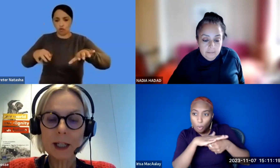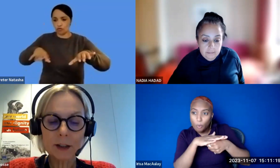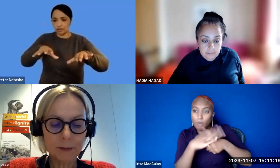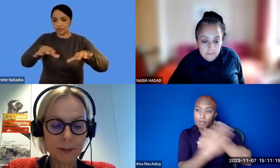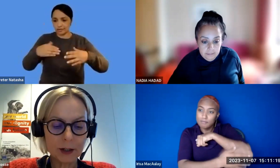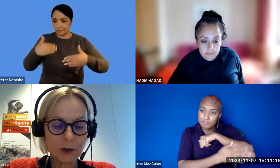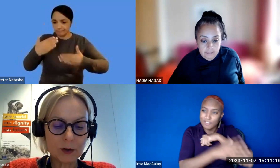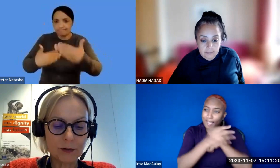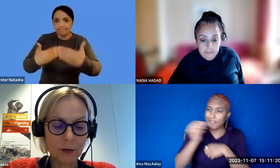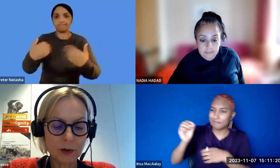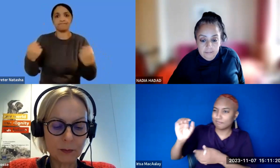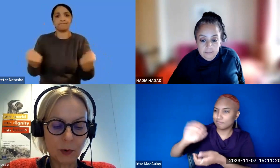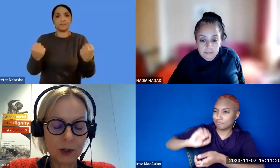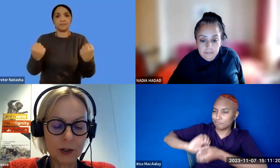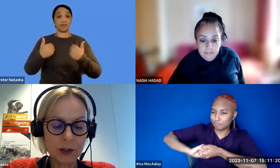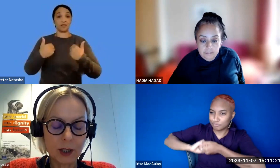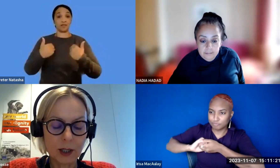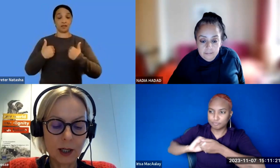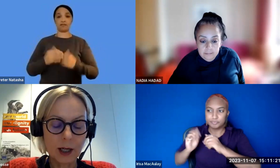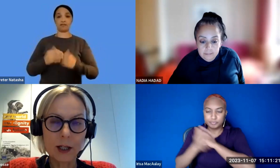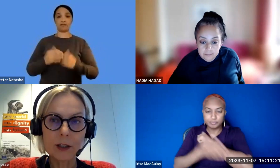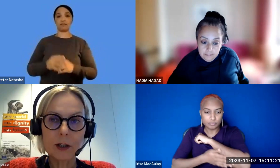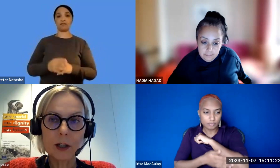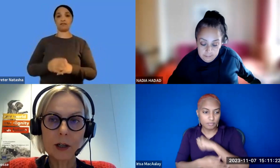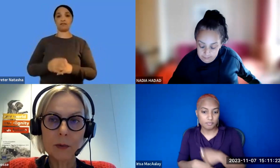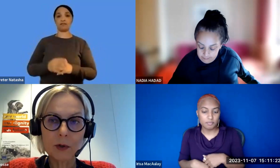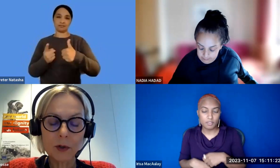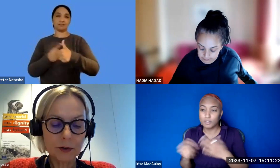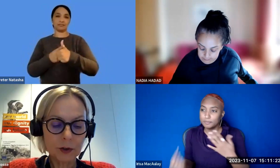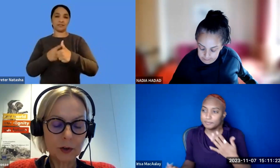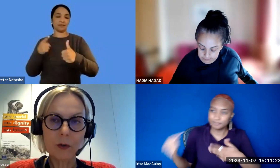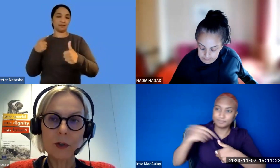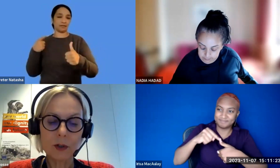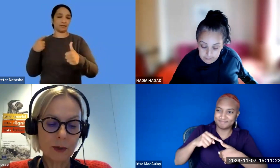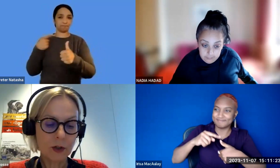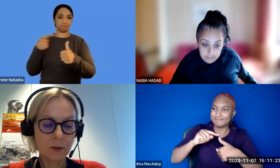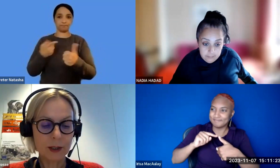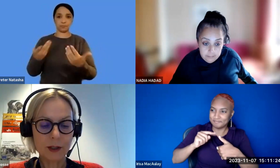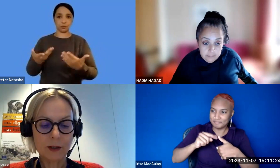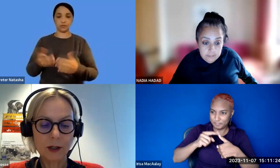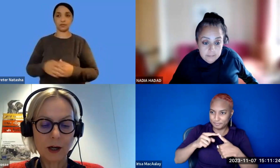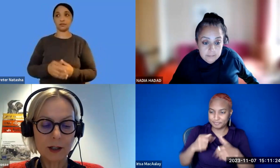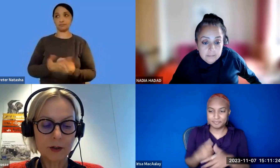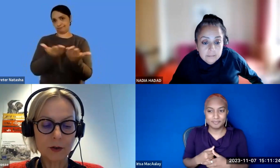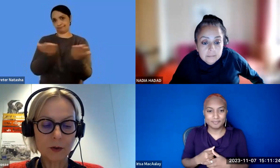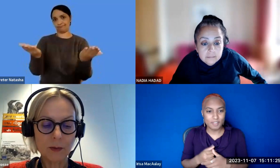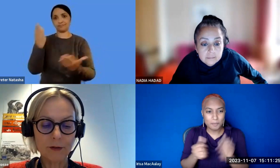Let me get back to the first point. Most of you know this better than I do.